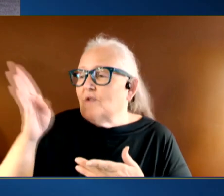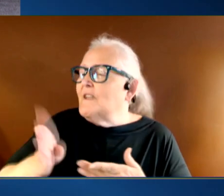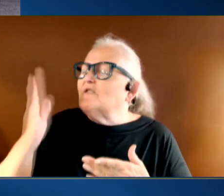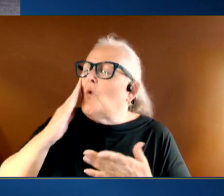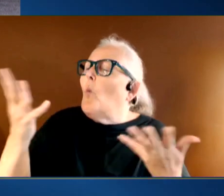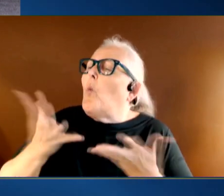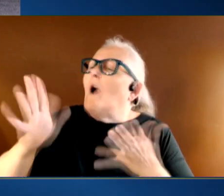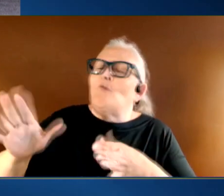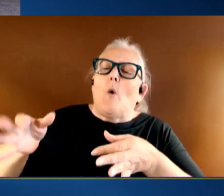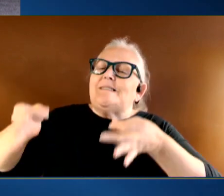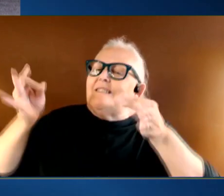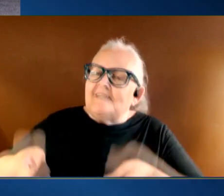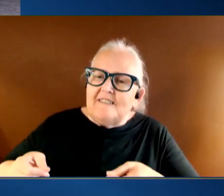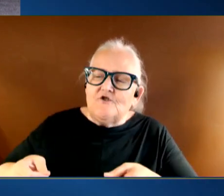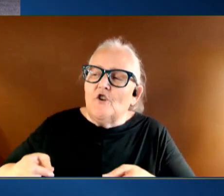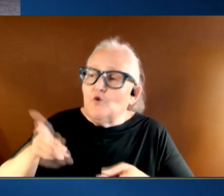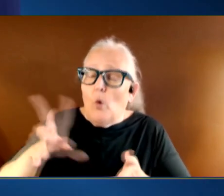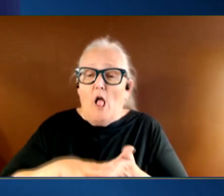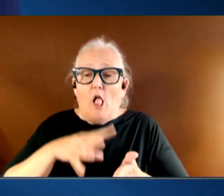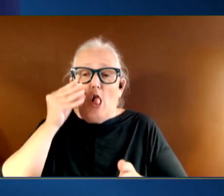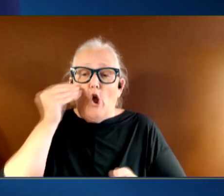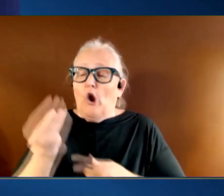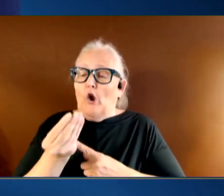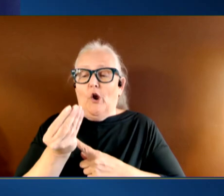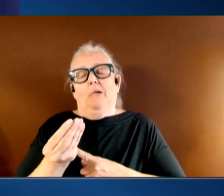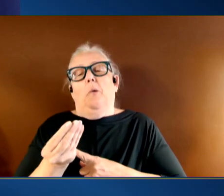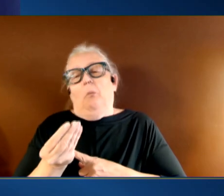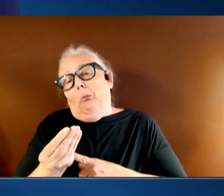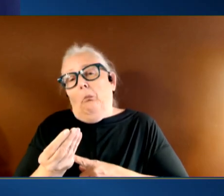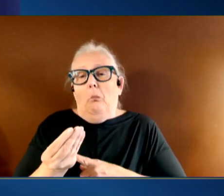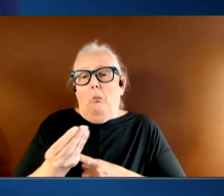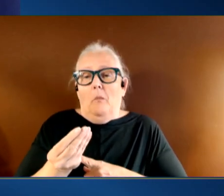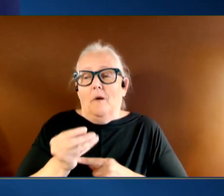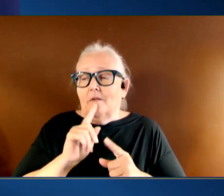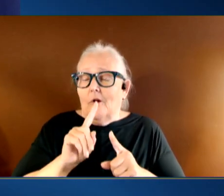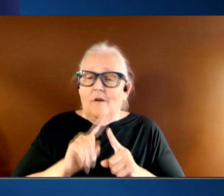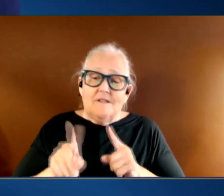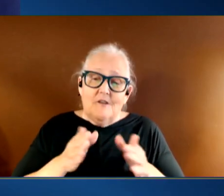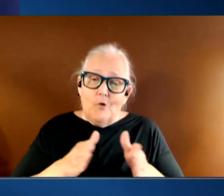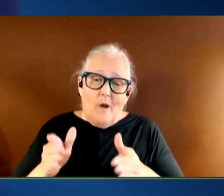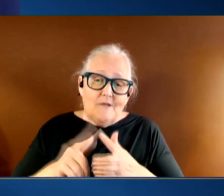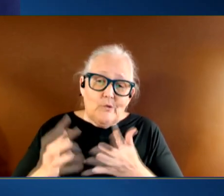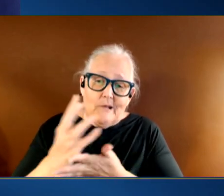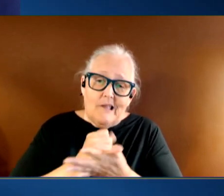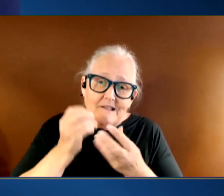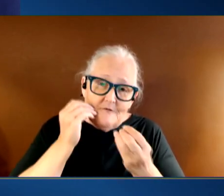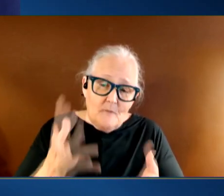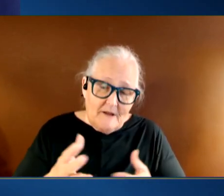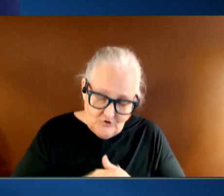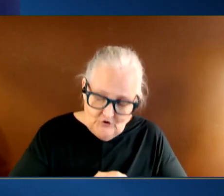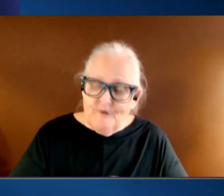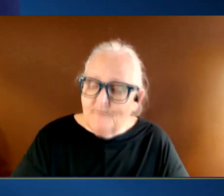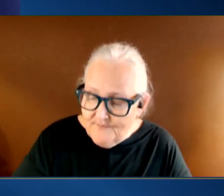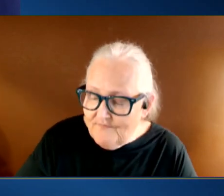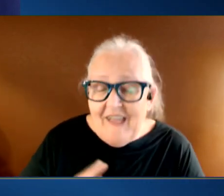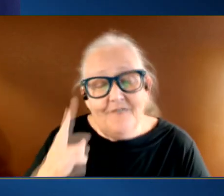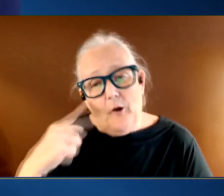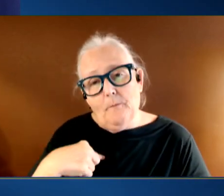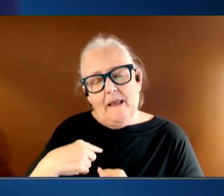to do with what you learn. And there's a lot of different ways you can gather information." And one of the things that impressed me about your story was that it